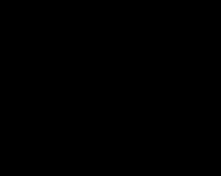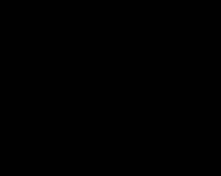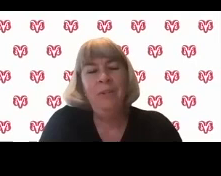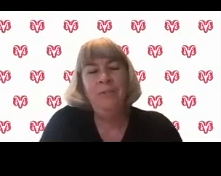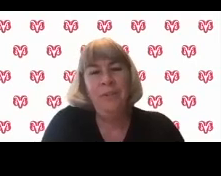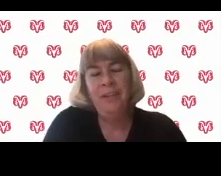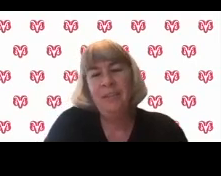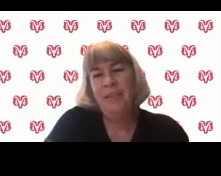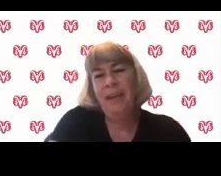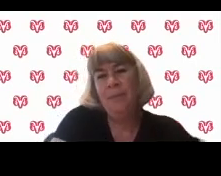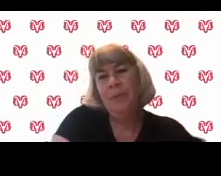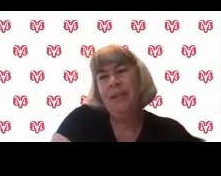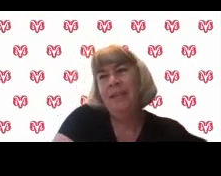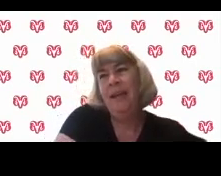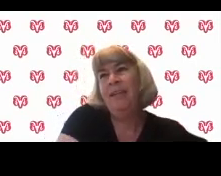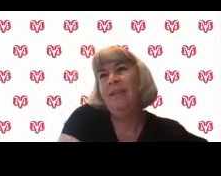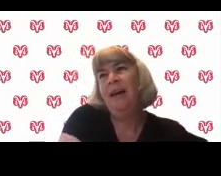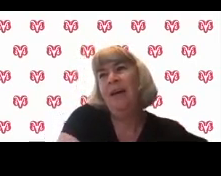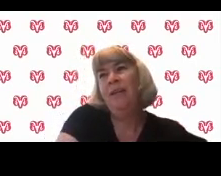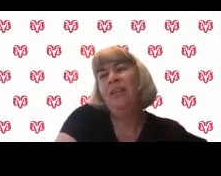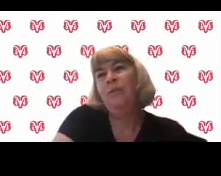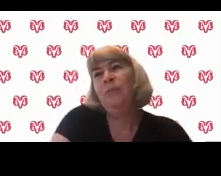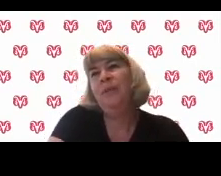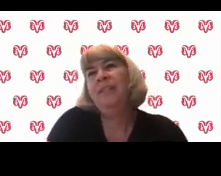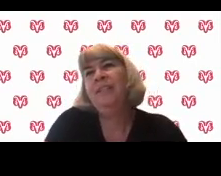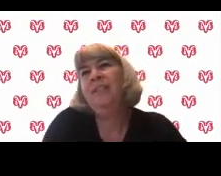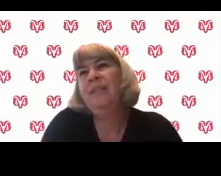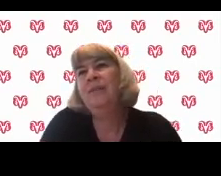Wonderful. Thanks for that input. And you know, to bring to